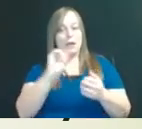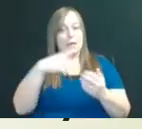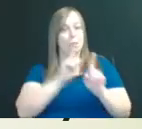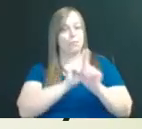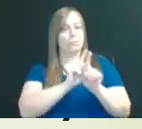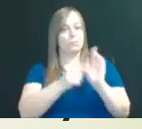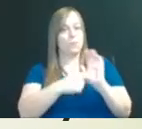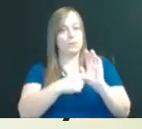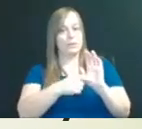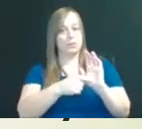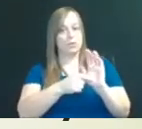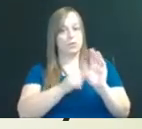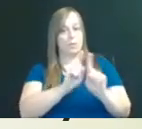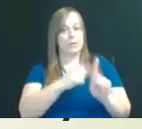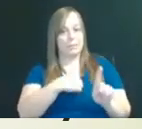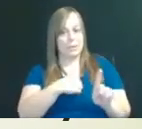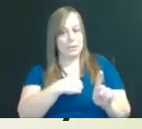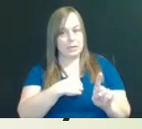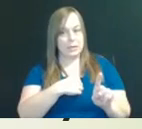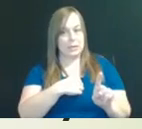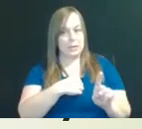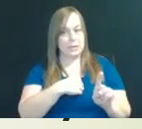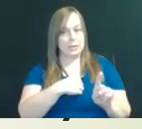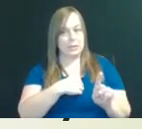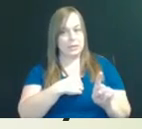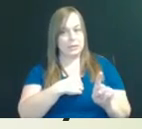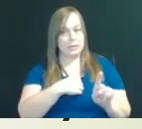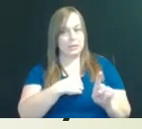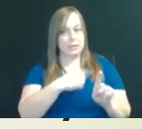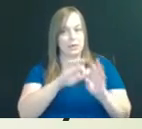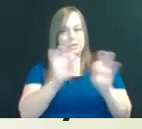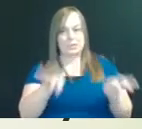Can you represent me in one of these forms of due process.